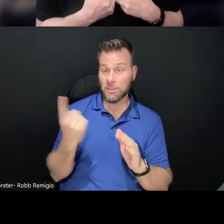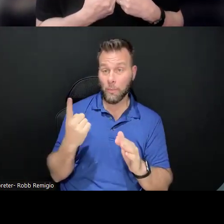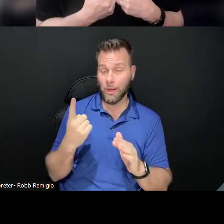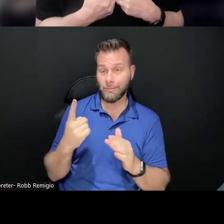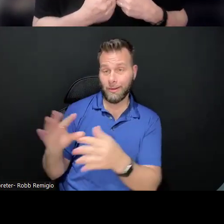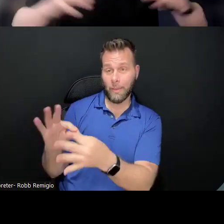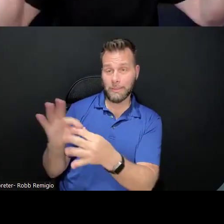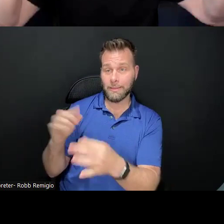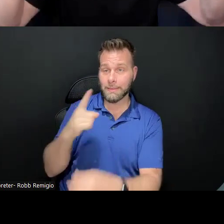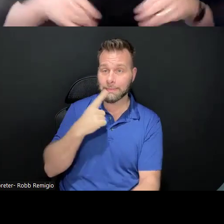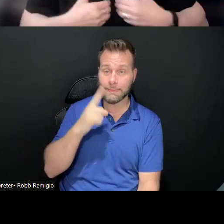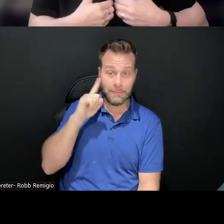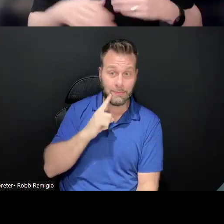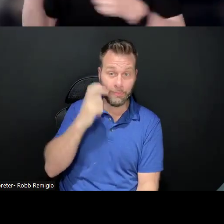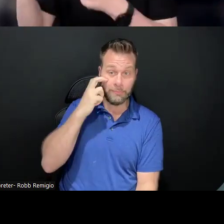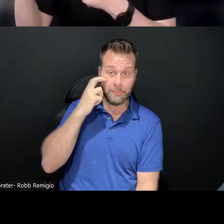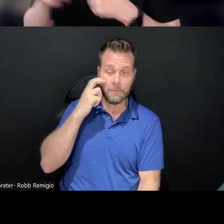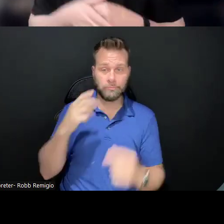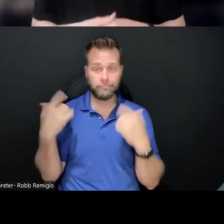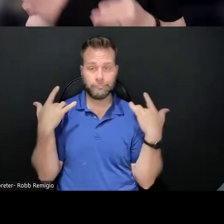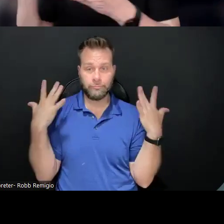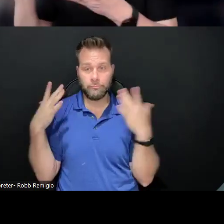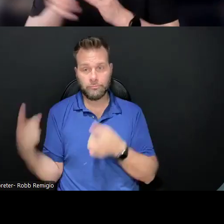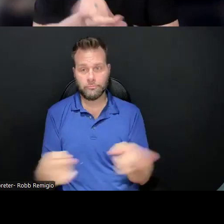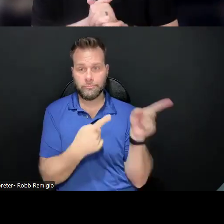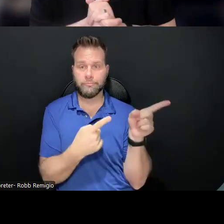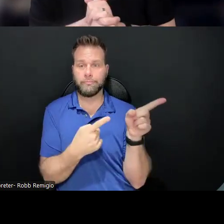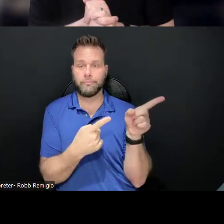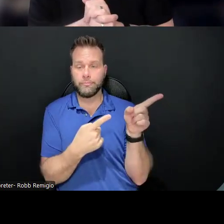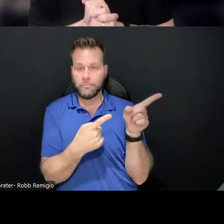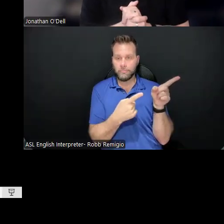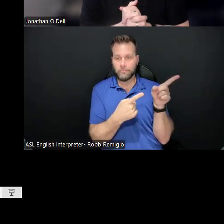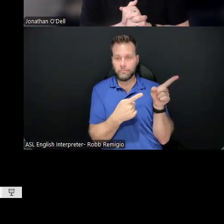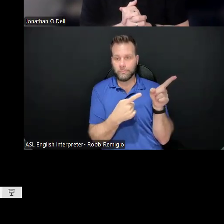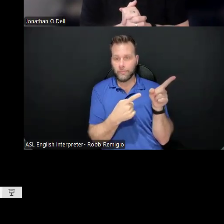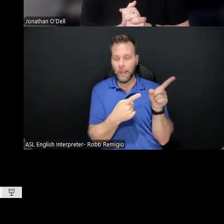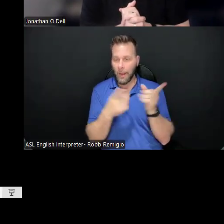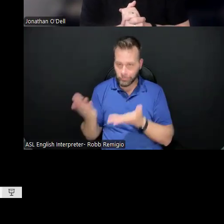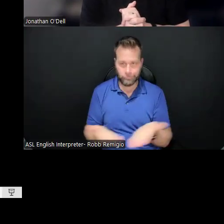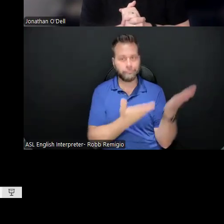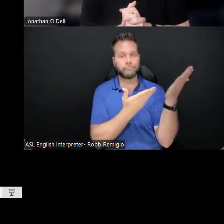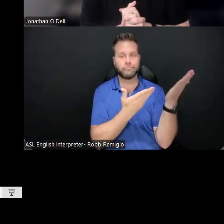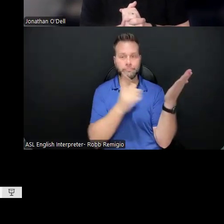So, when I get something that says anything about Deaf-Blind, I'm like, nope, not me, them, and I refer it over to the